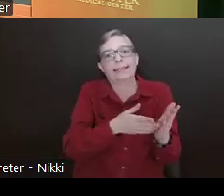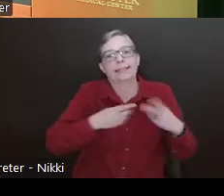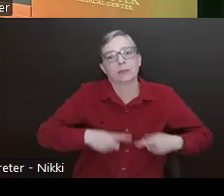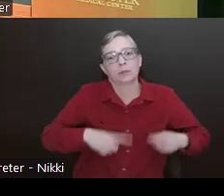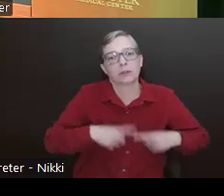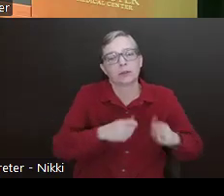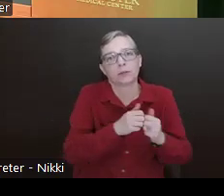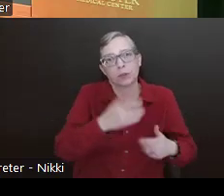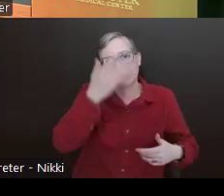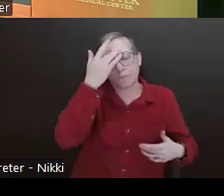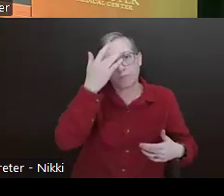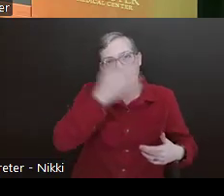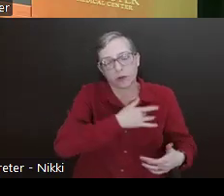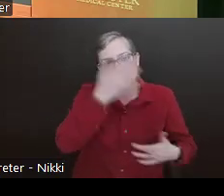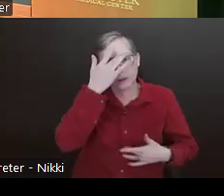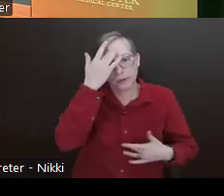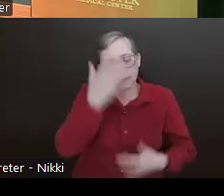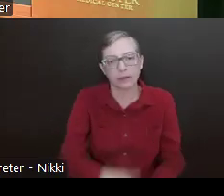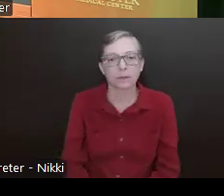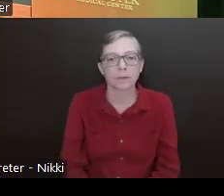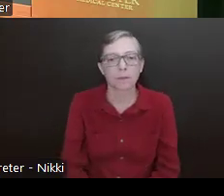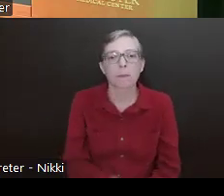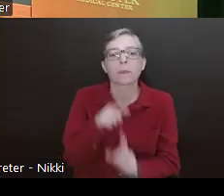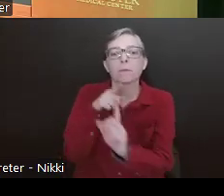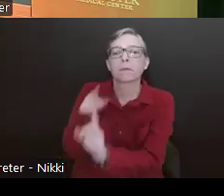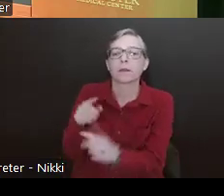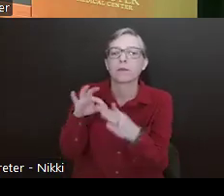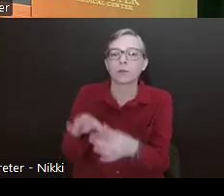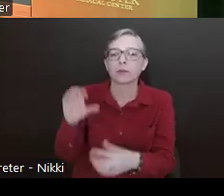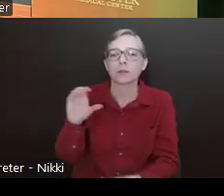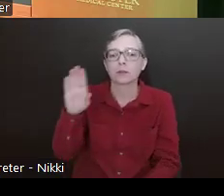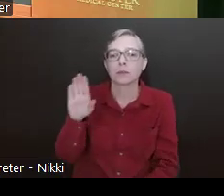analysis from about seven years ago looking at 12 studies uh they were randomized controlled